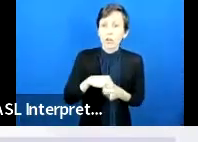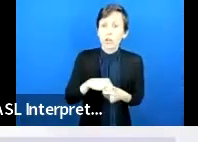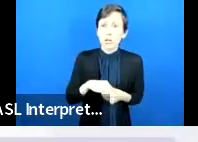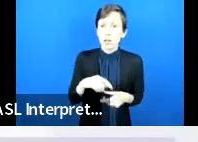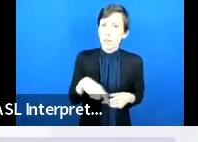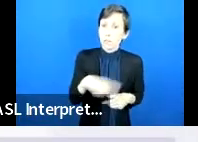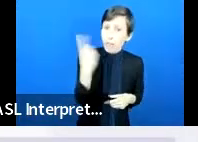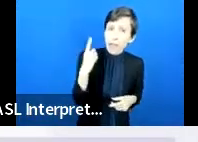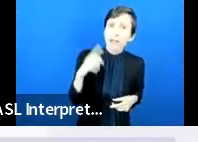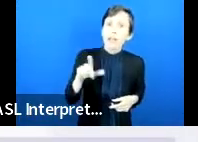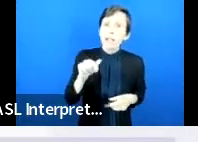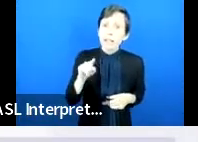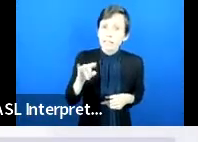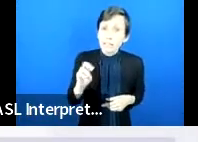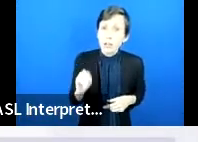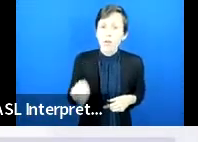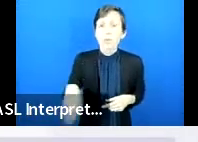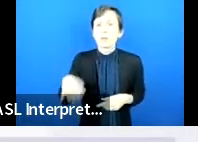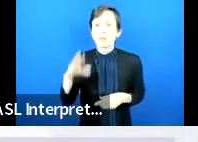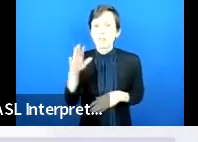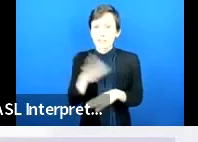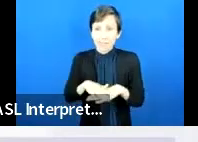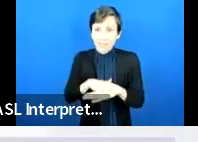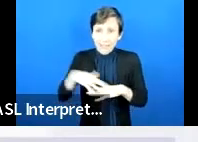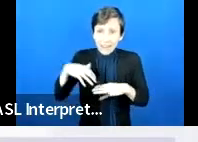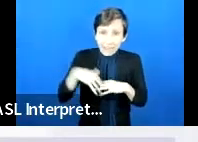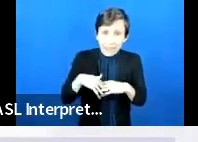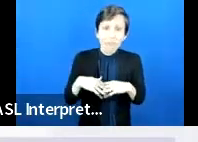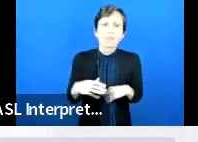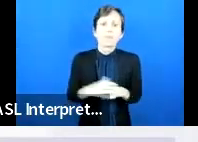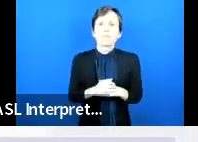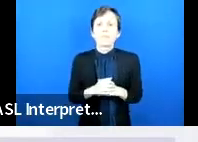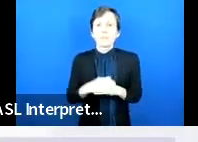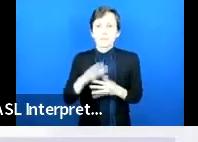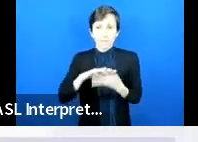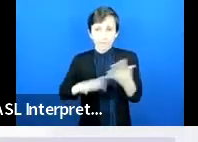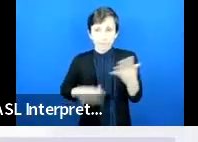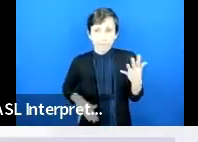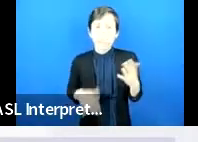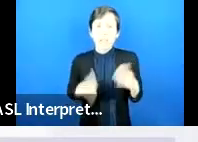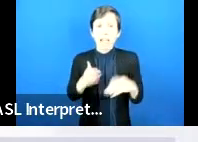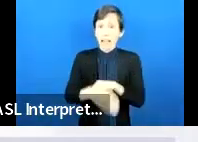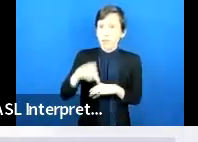Asian, and Native American. After the passage of Proposition two, the state Aman Amendment banning race